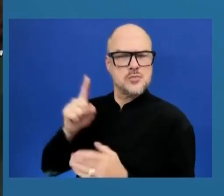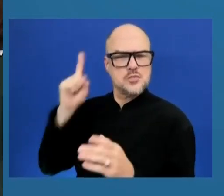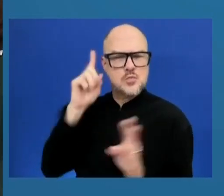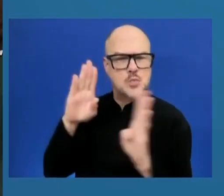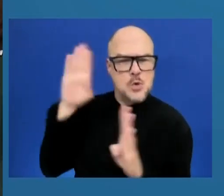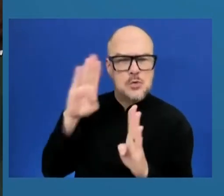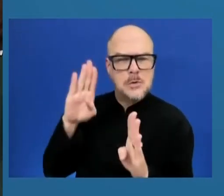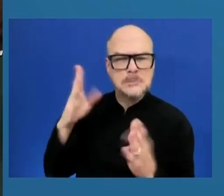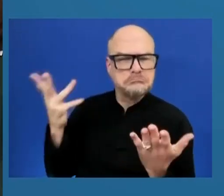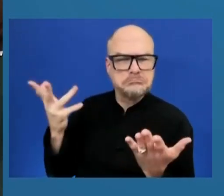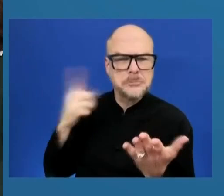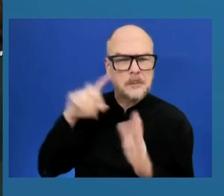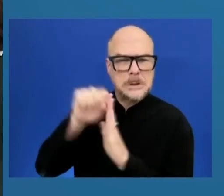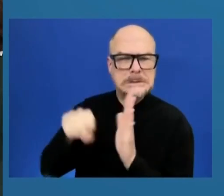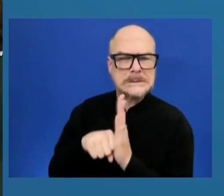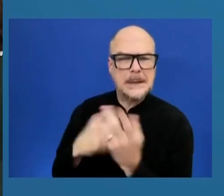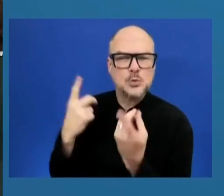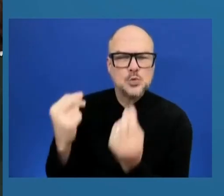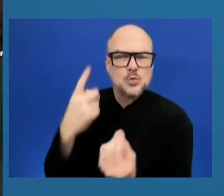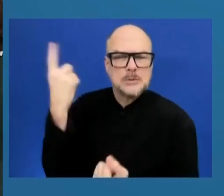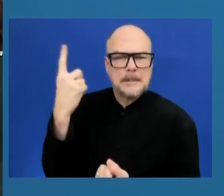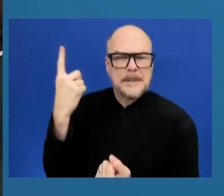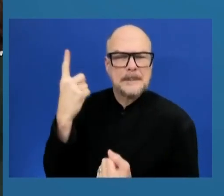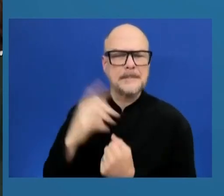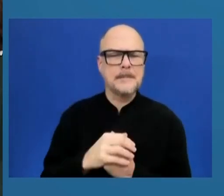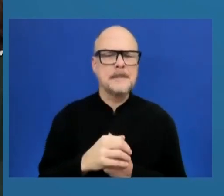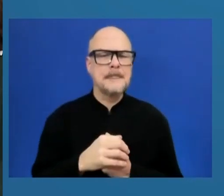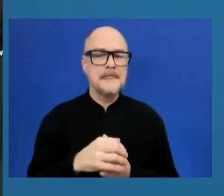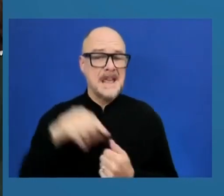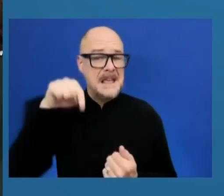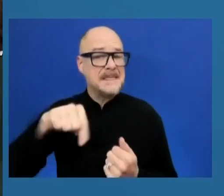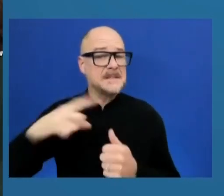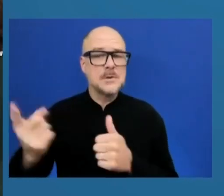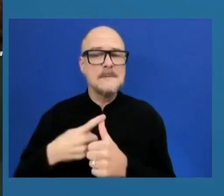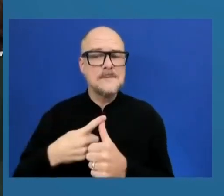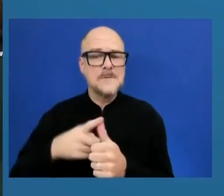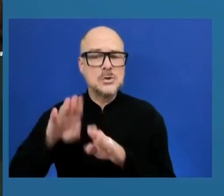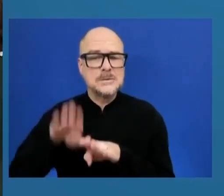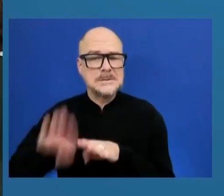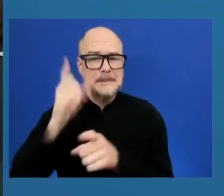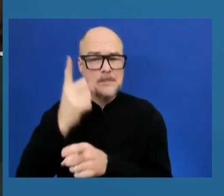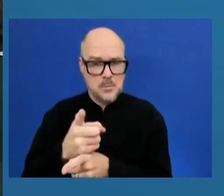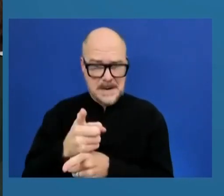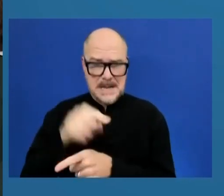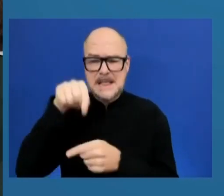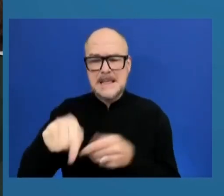so this is a first step, right? It allows the financial institutions to gather this valuable financial data